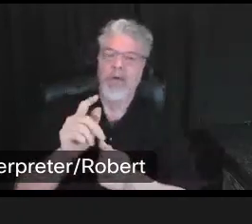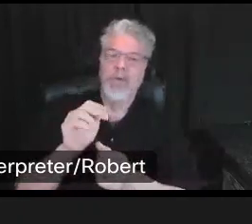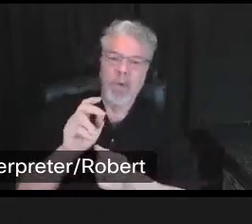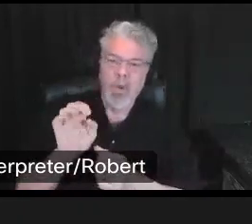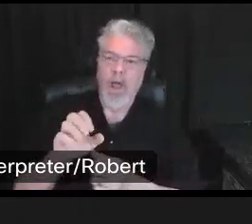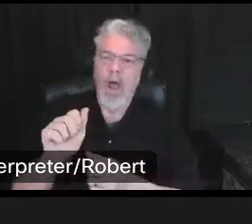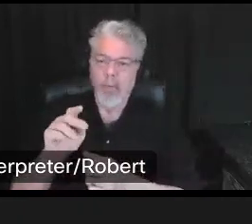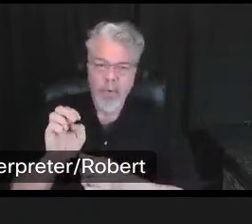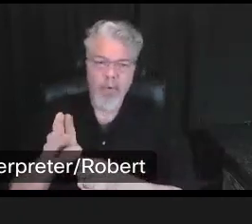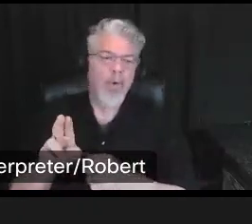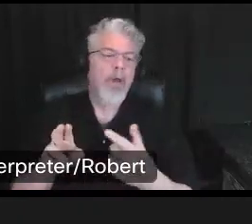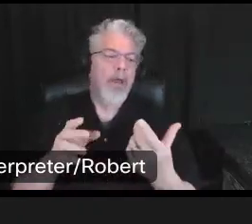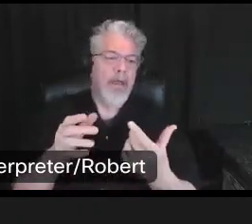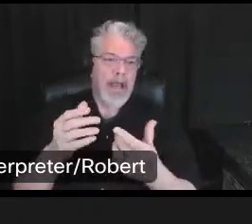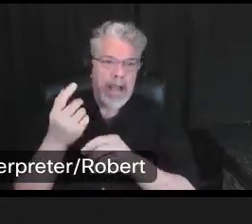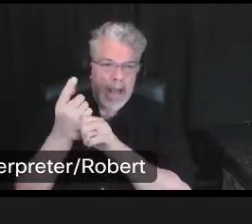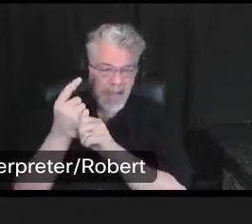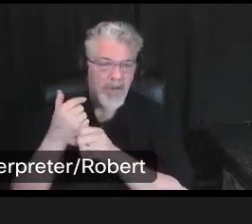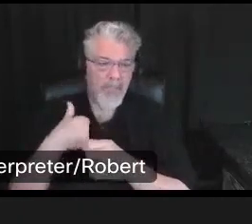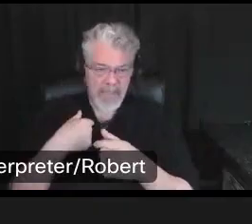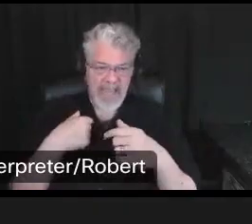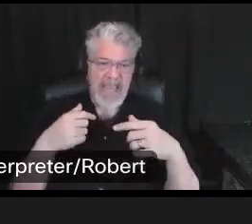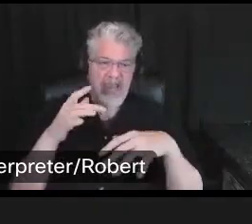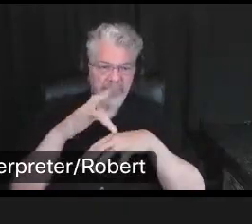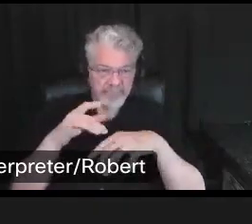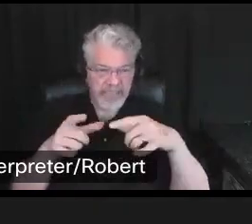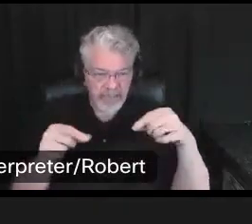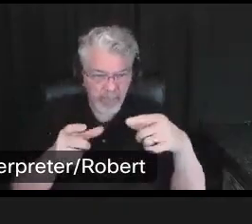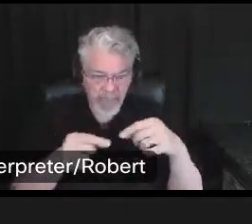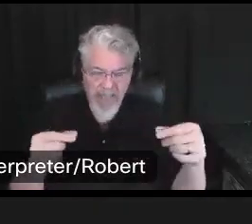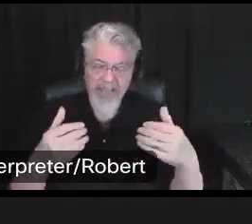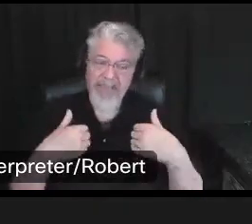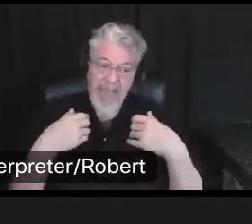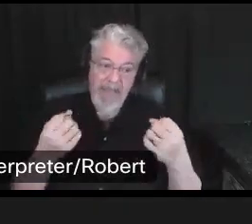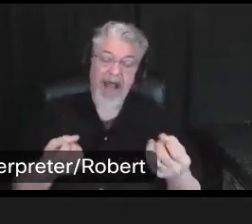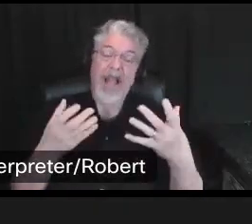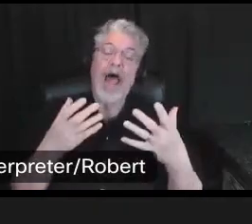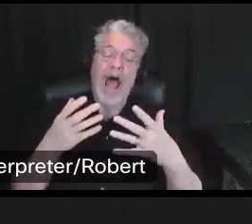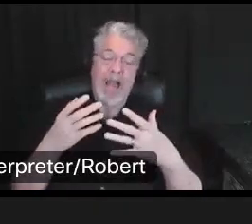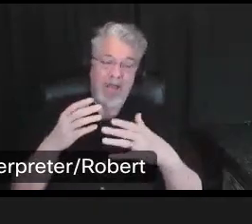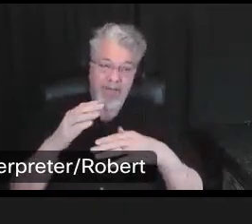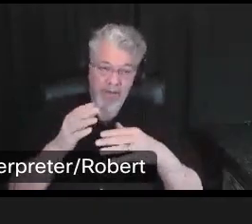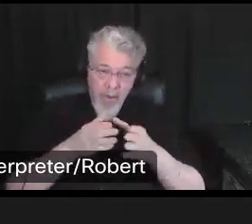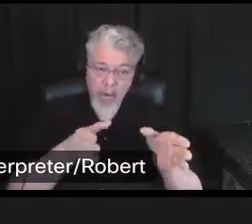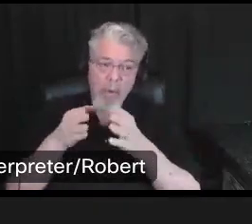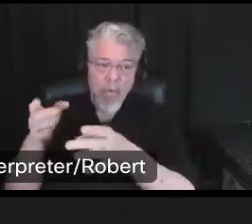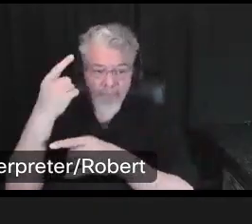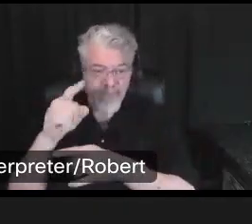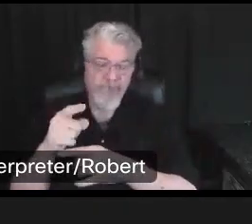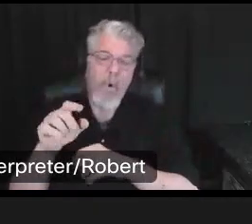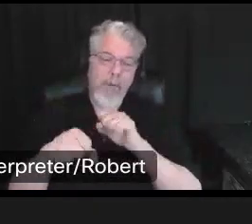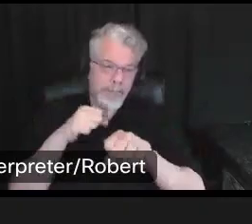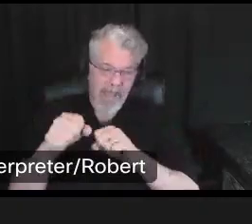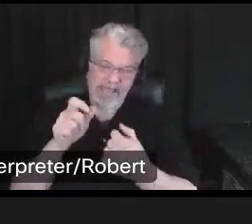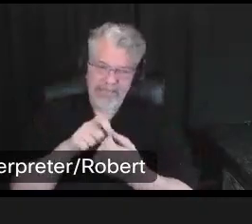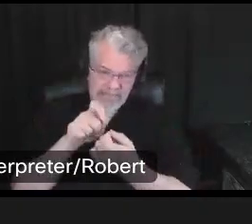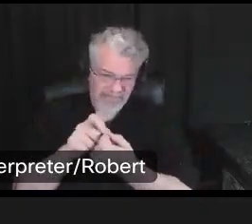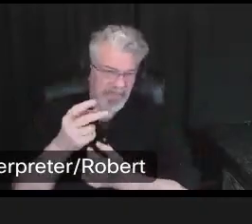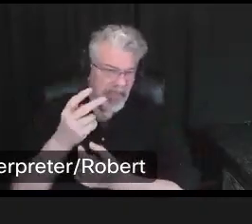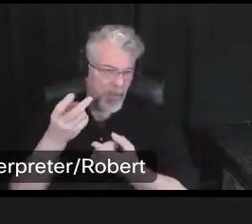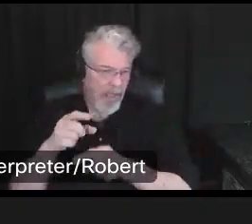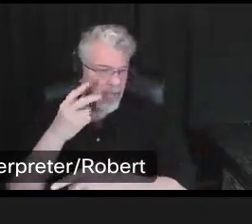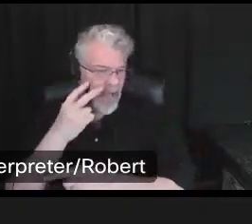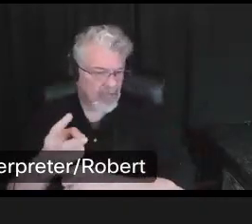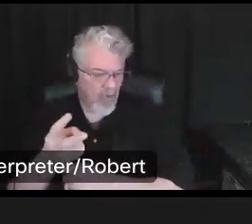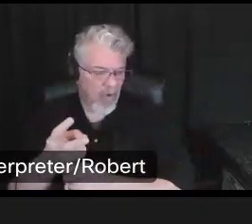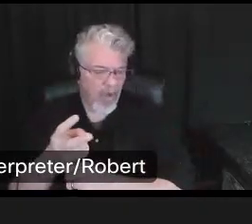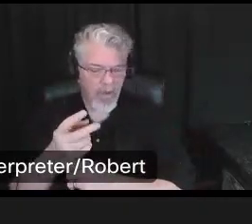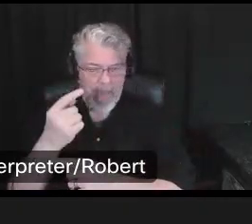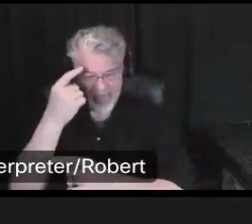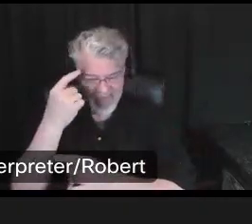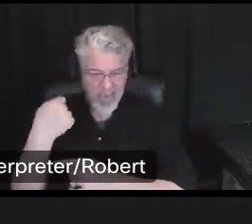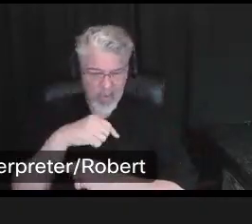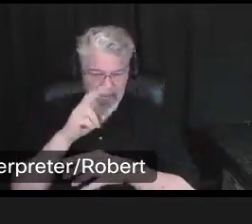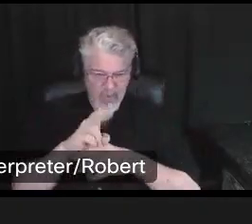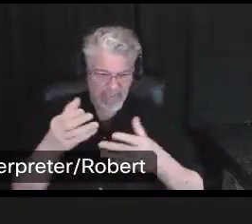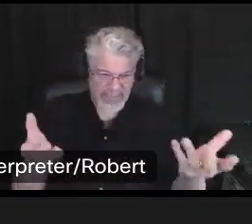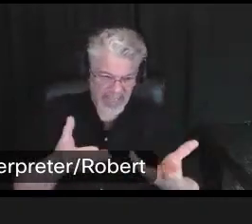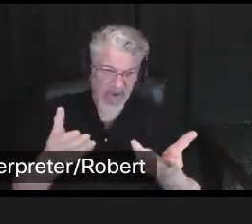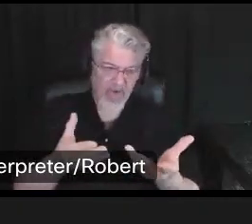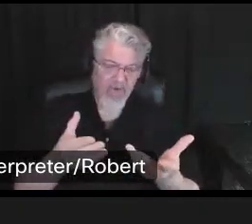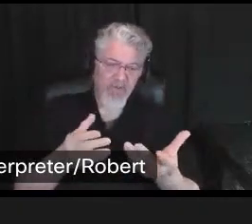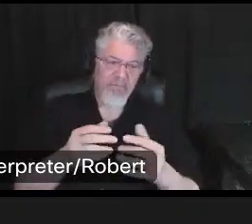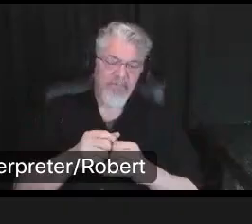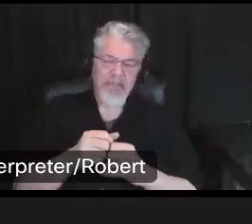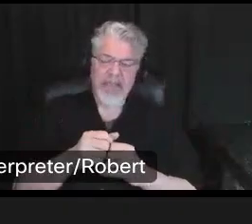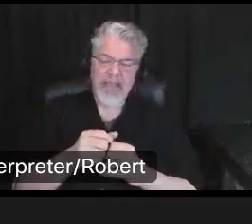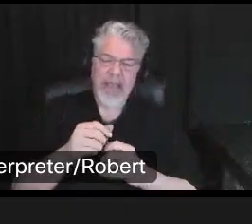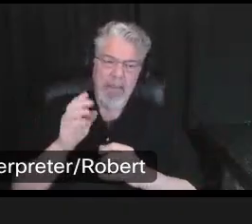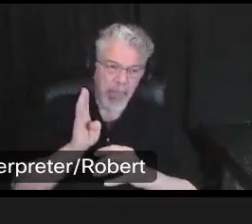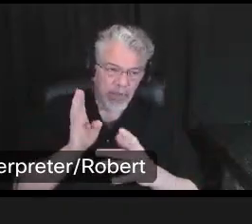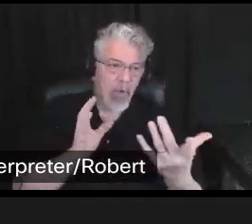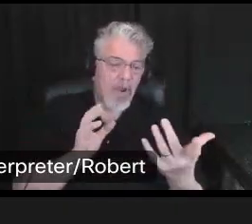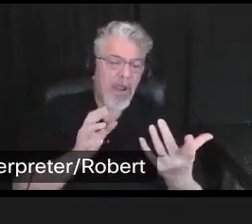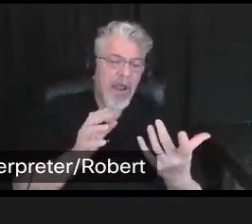Last year I was in Japan and they had a lot of infrastructure for their biking. Specifically when I saw that I think could be used in Baltimore City is a pay is a locked.